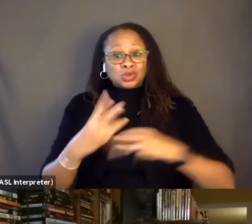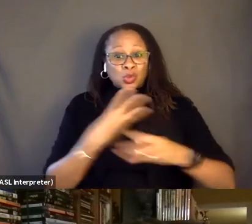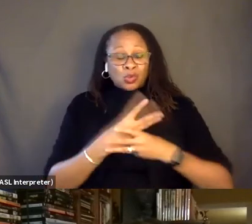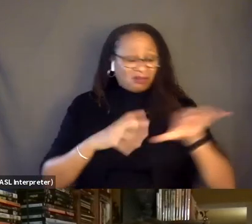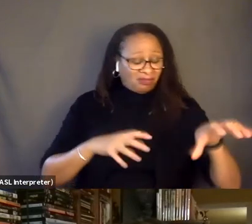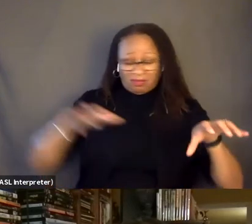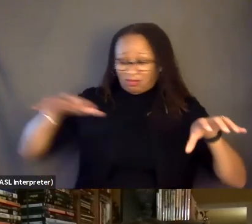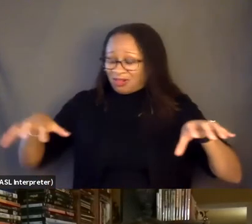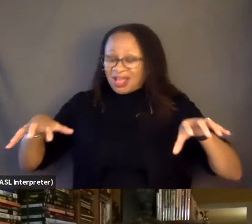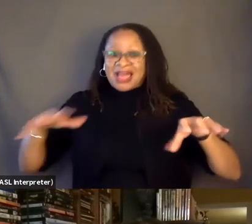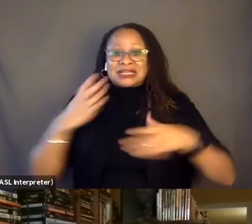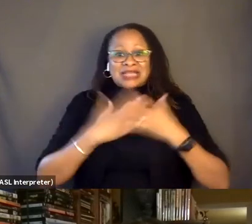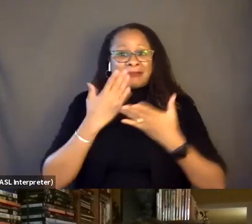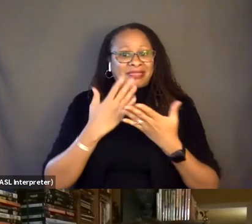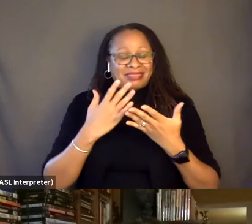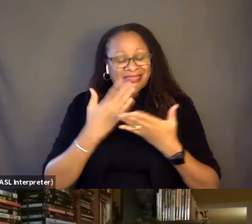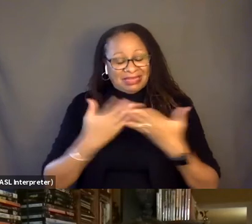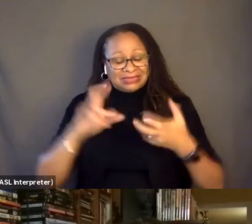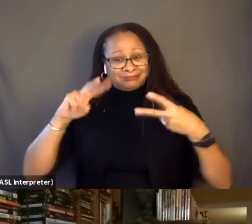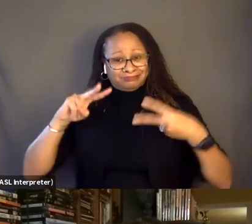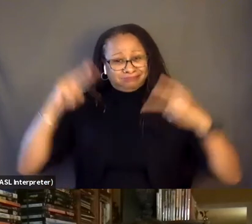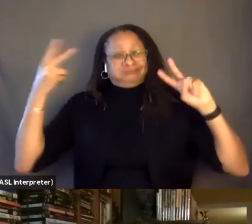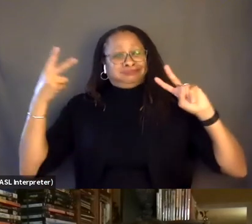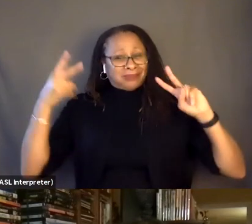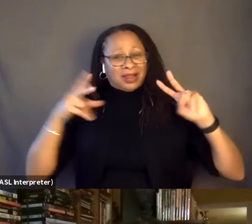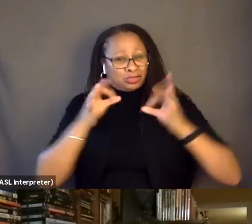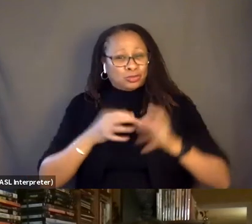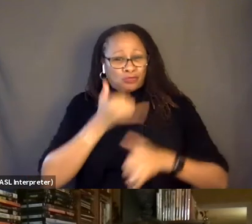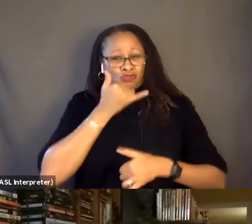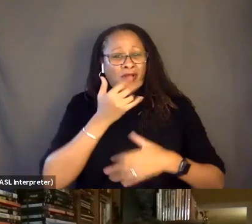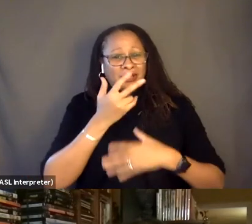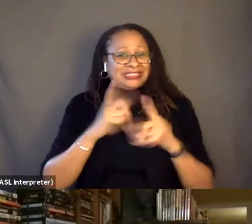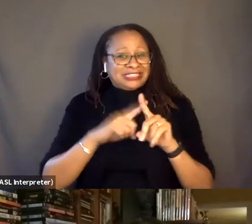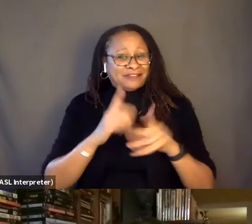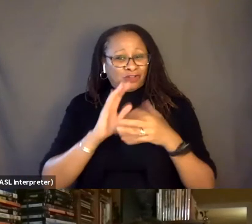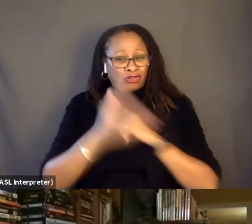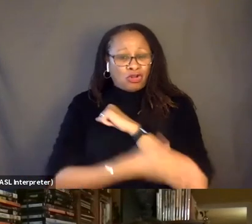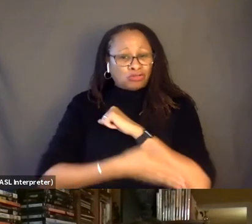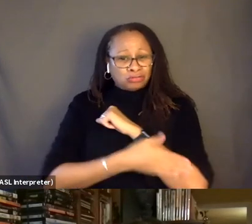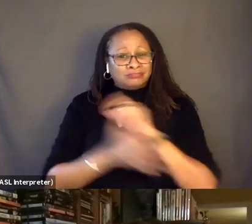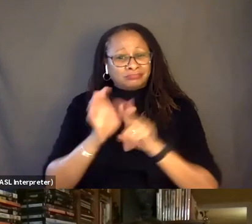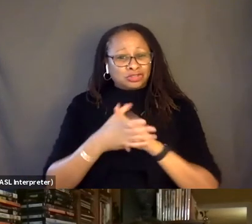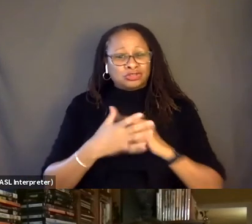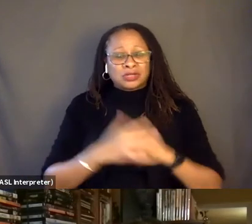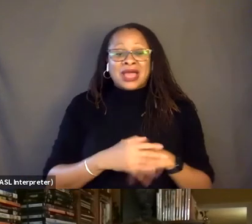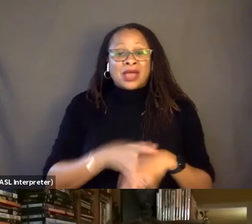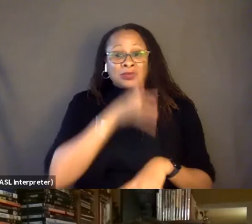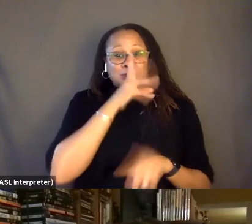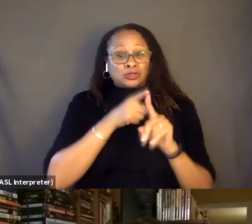be misinterpreted in different cultures. I think, you know, we spoke to the two worlds and we could talk about it.